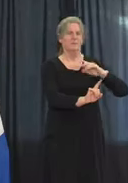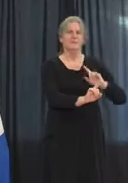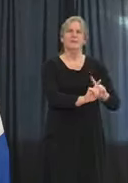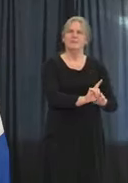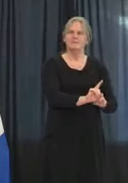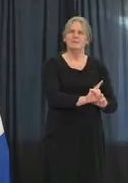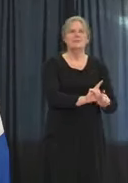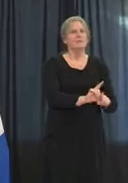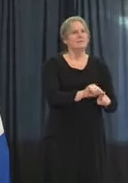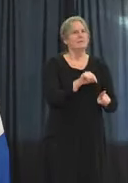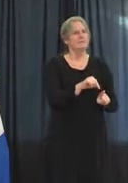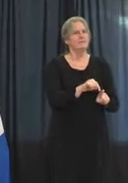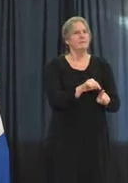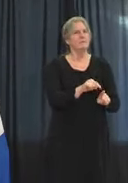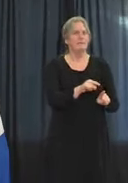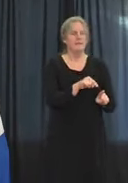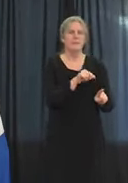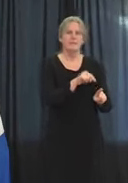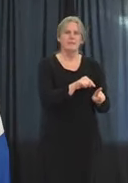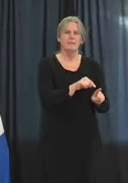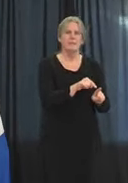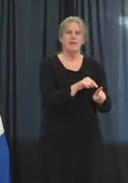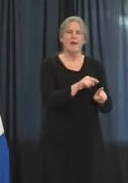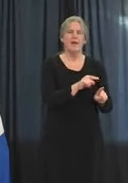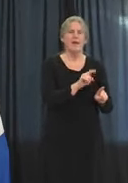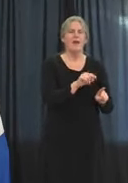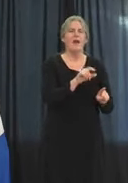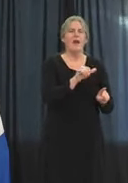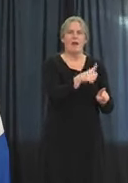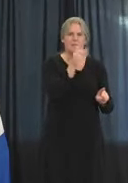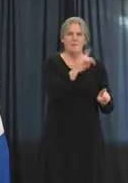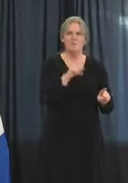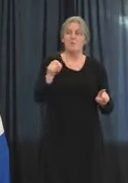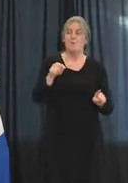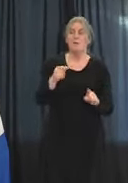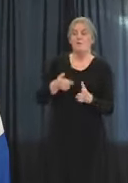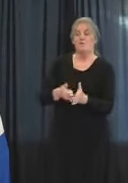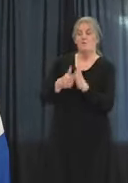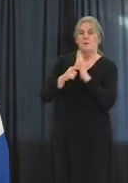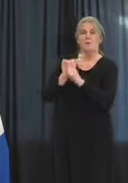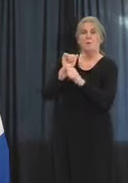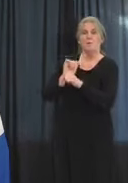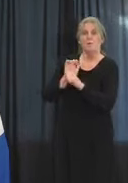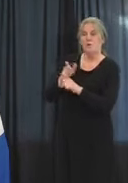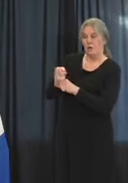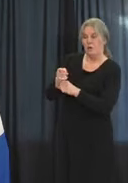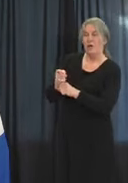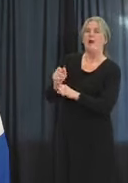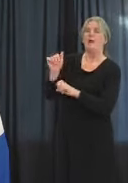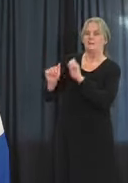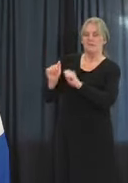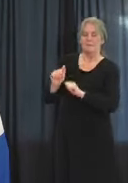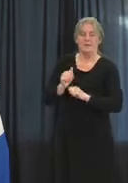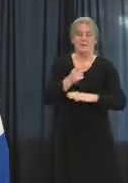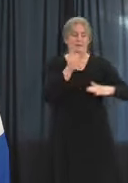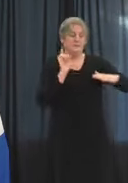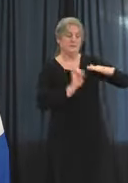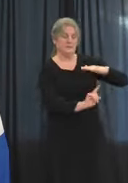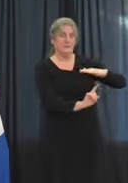element except one applied to essential workers based on individual risk assessment. Self-isolation, whether for